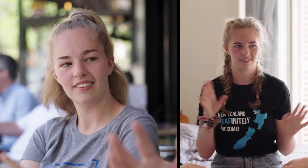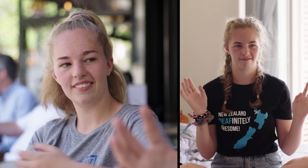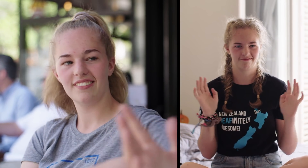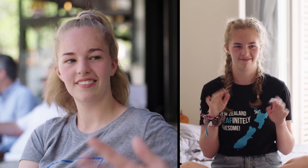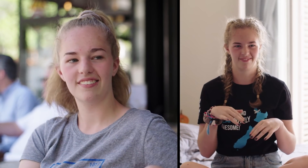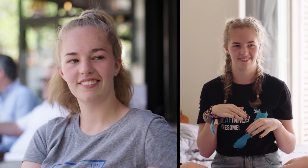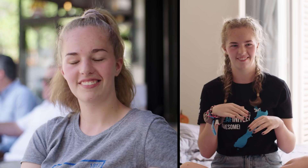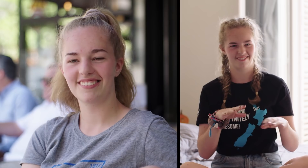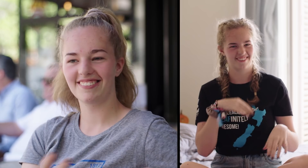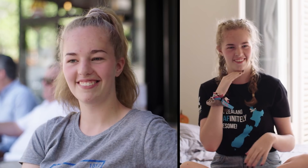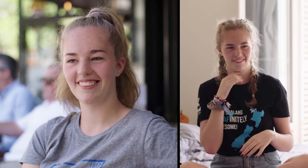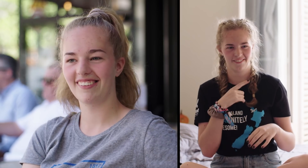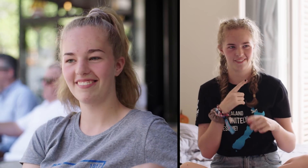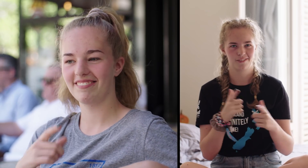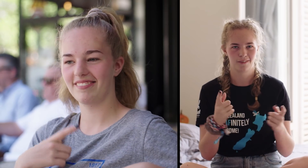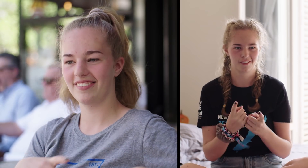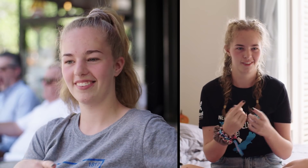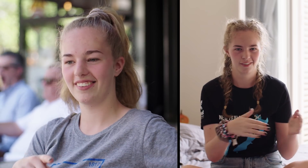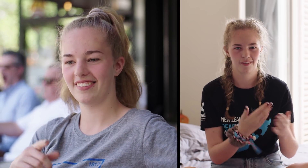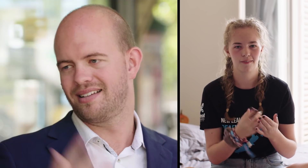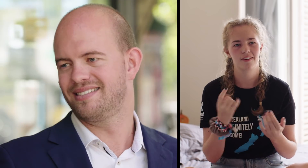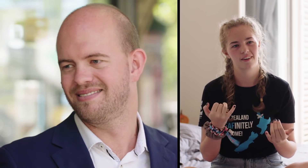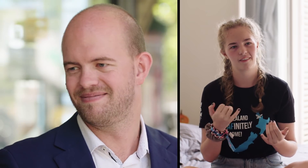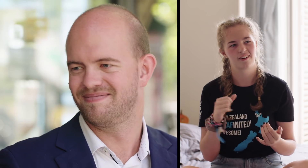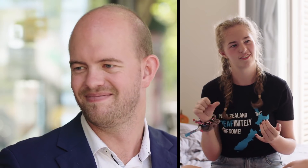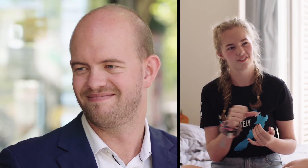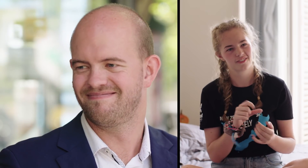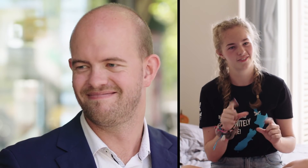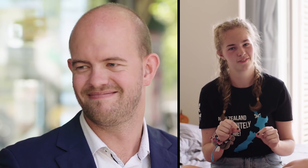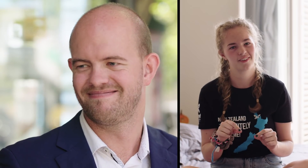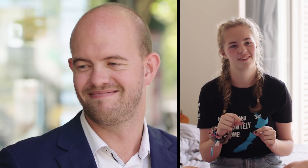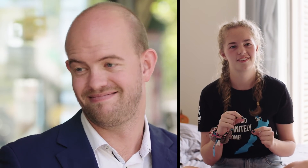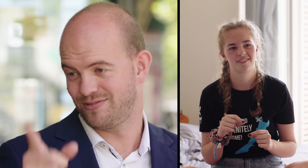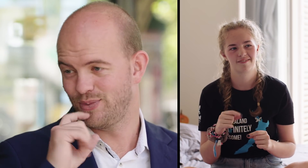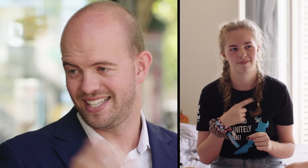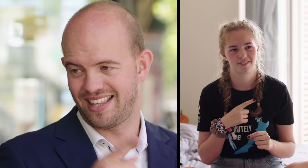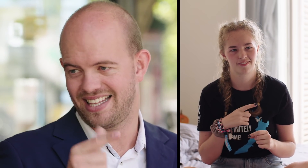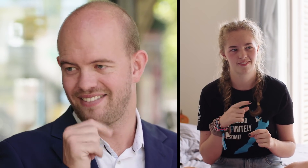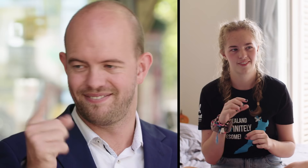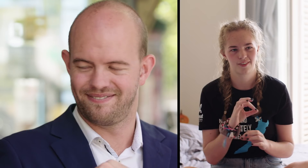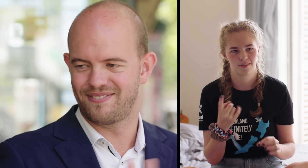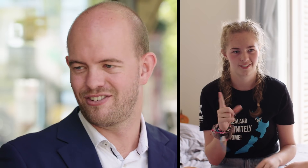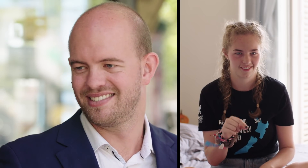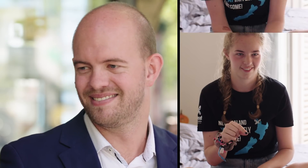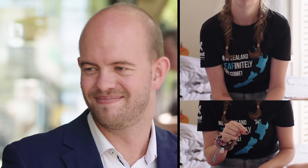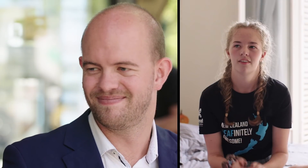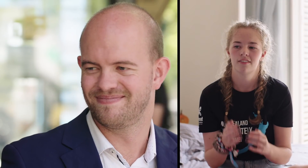My interest in advocacy has really grown, so I'm keen to do it, because I feel like nobody else is doing it.